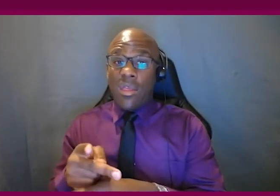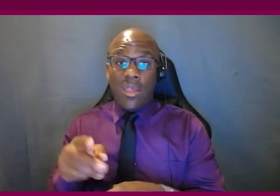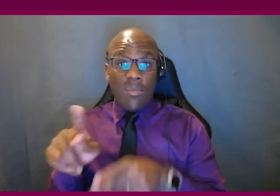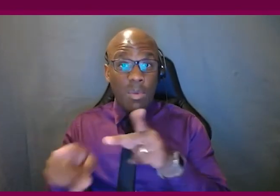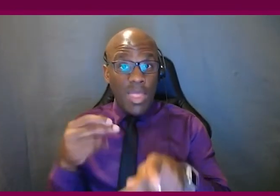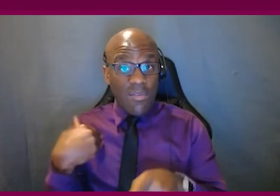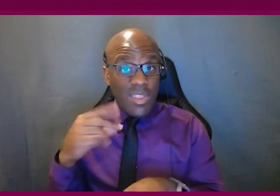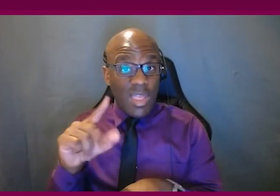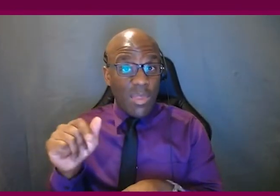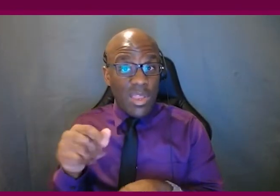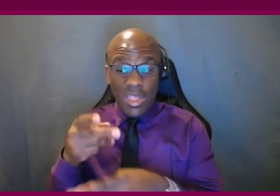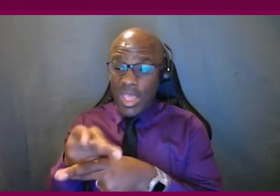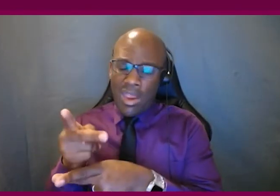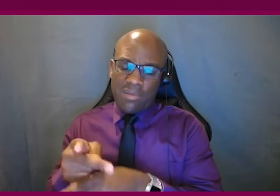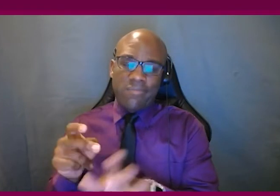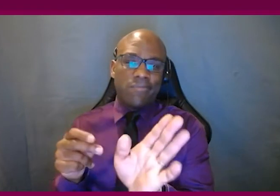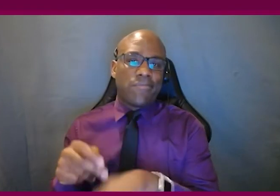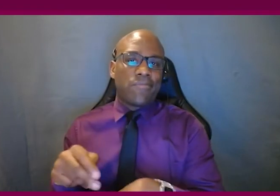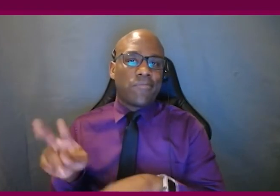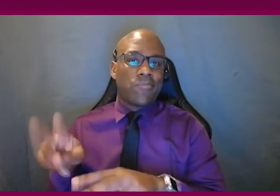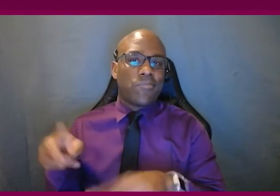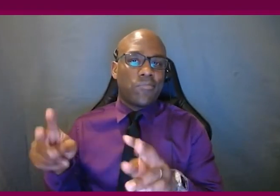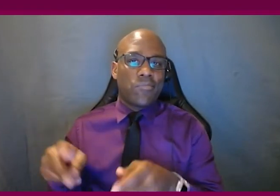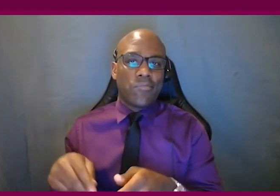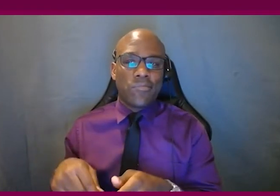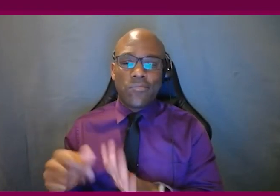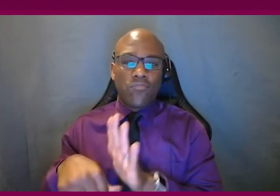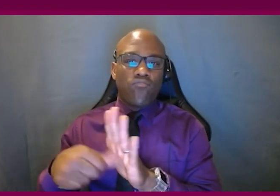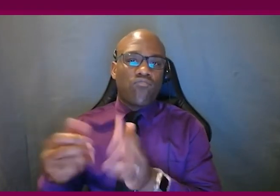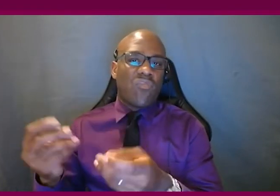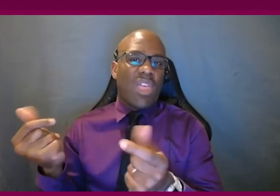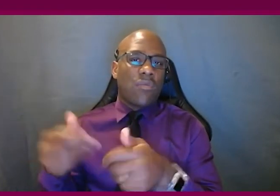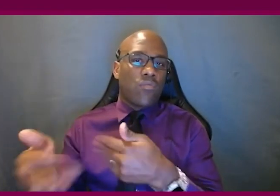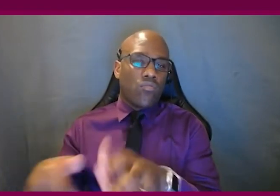And I think that the mental health side of disability is often neglected and it's something